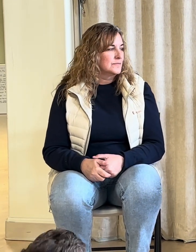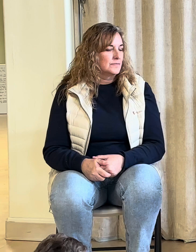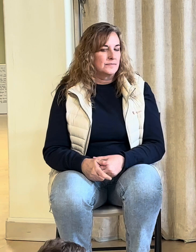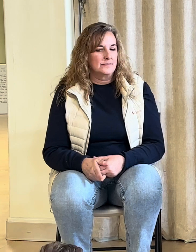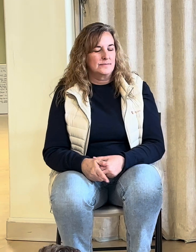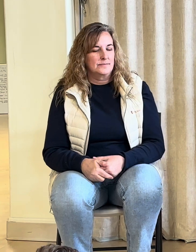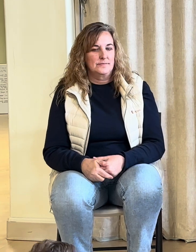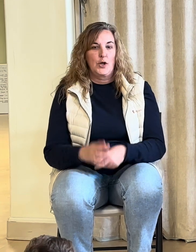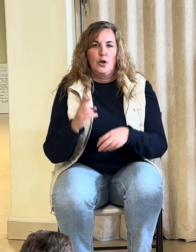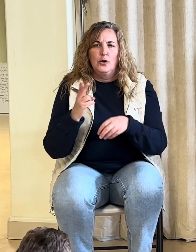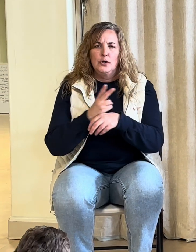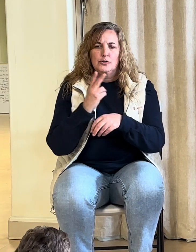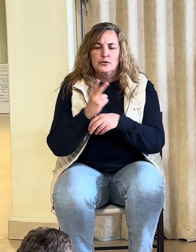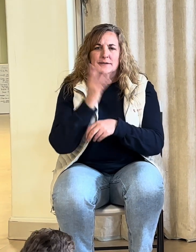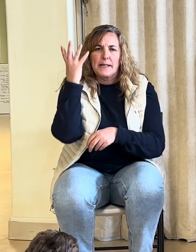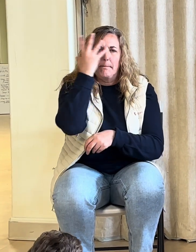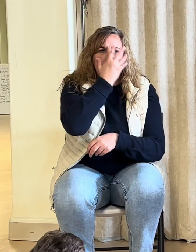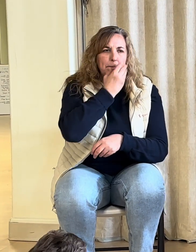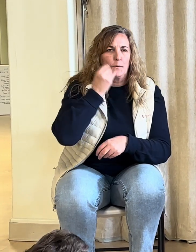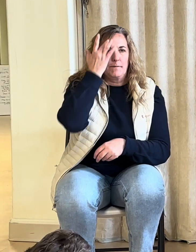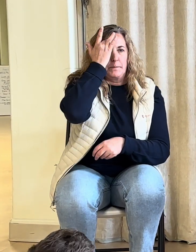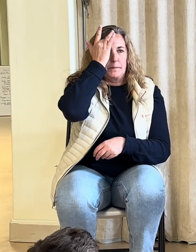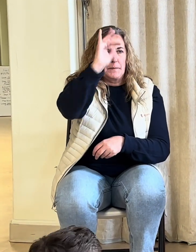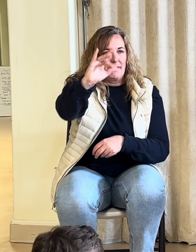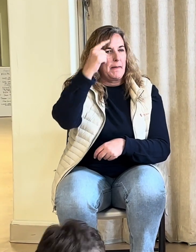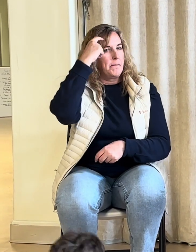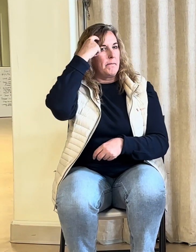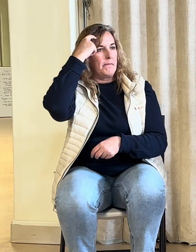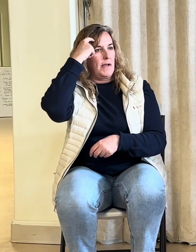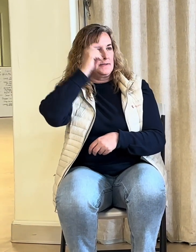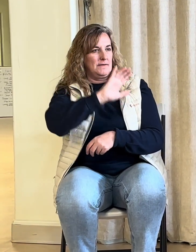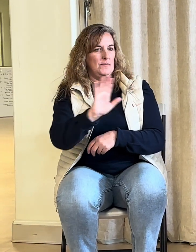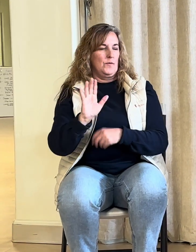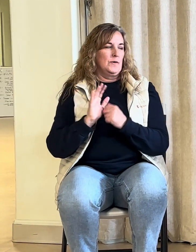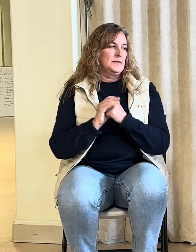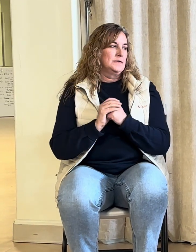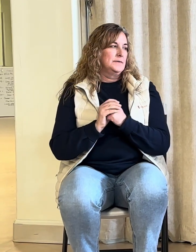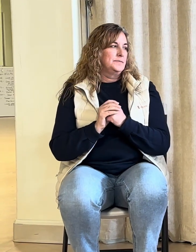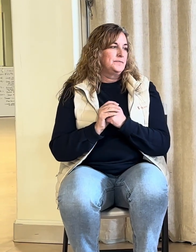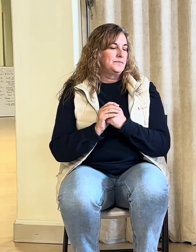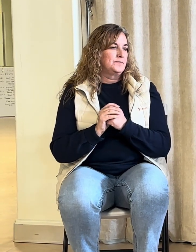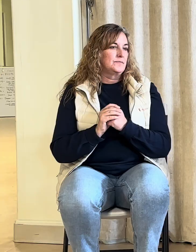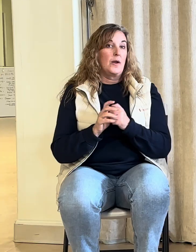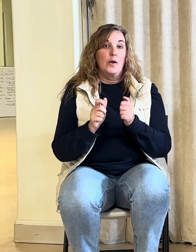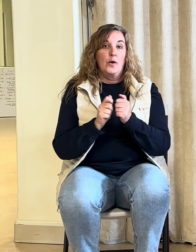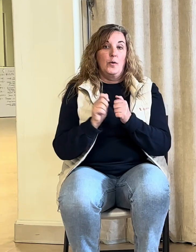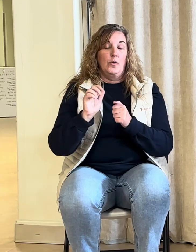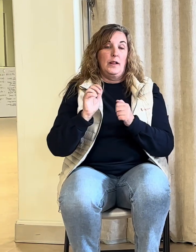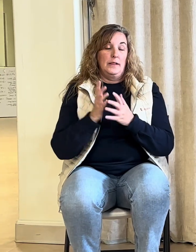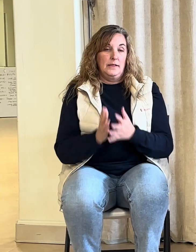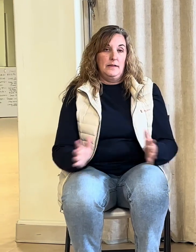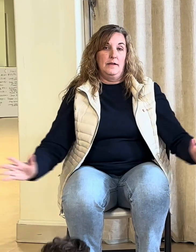"Use those beautiful and brilliant minds of yours," my grandmother said. "Lift your arms, close